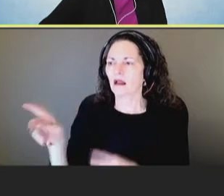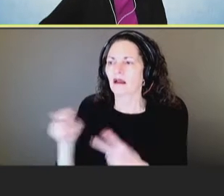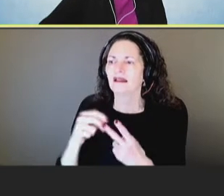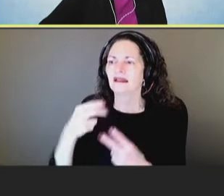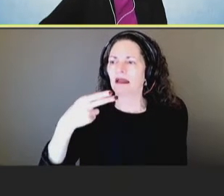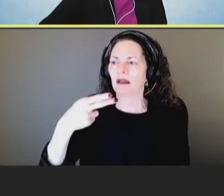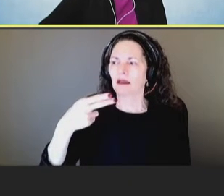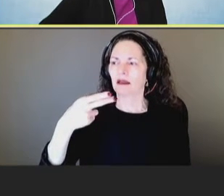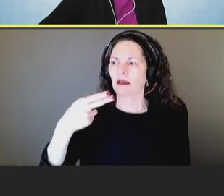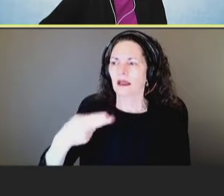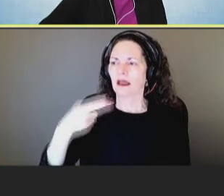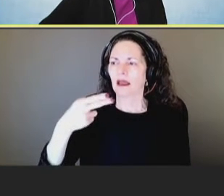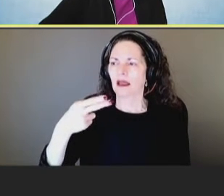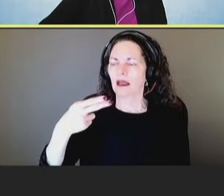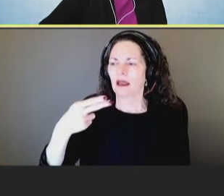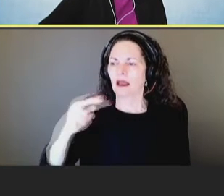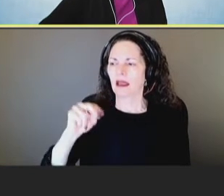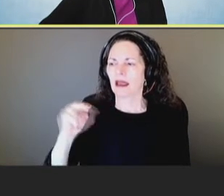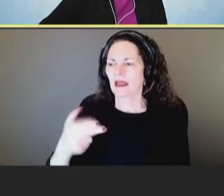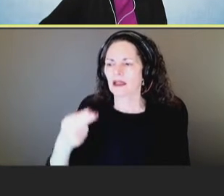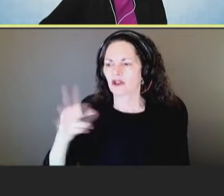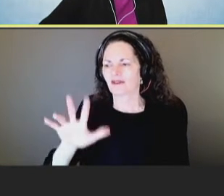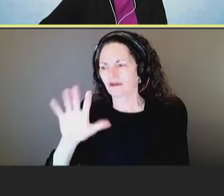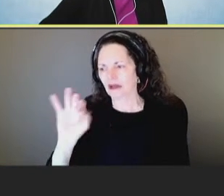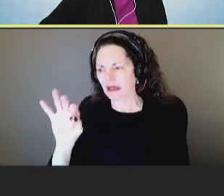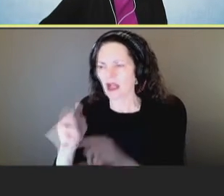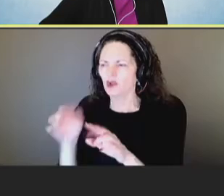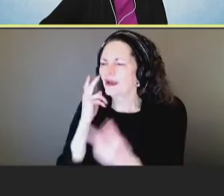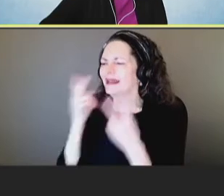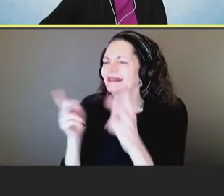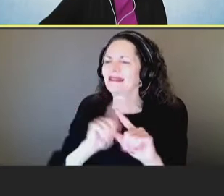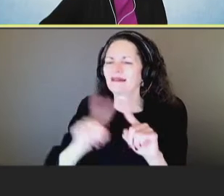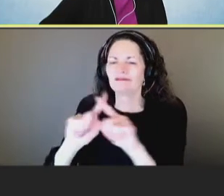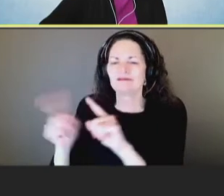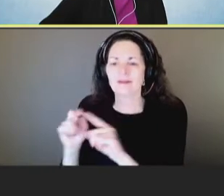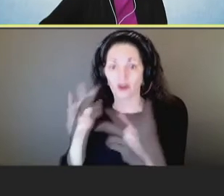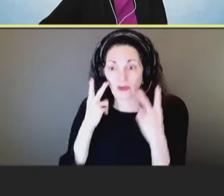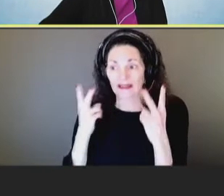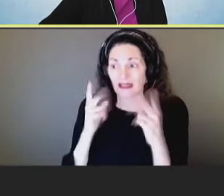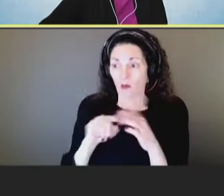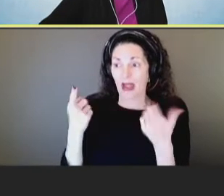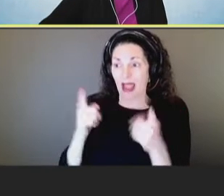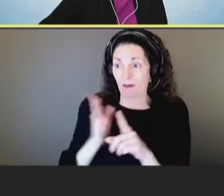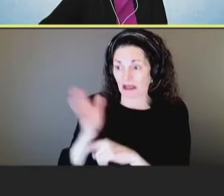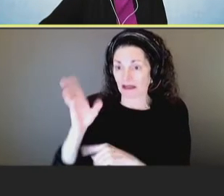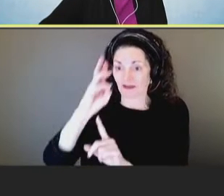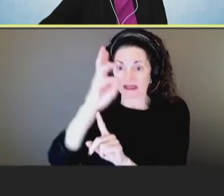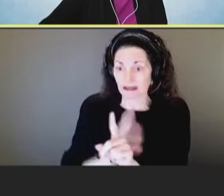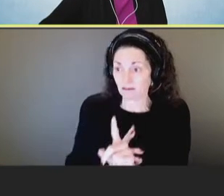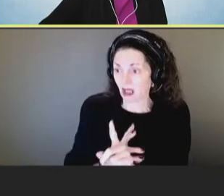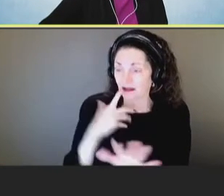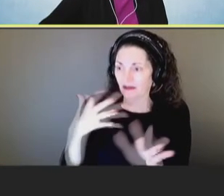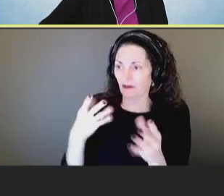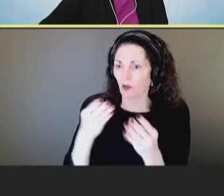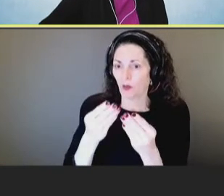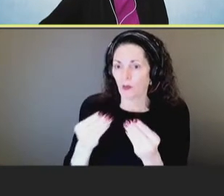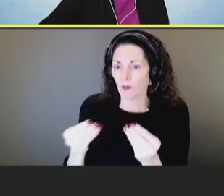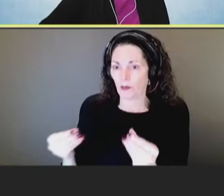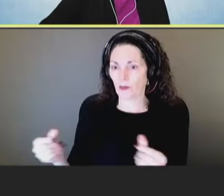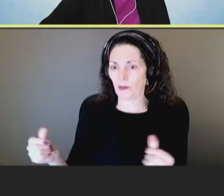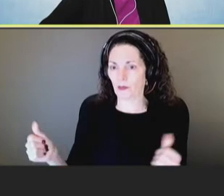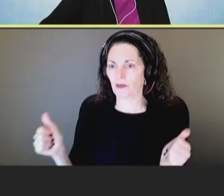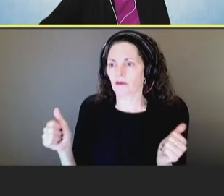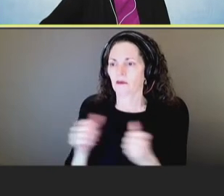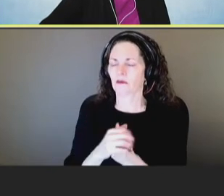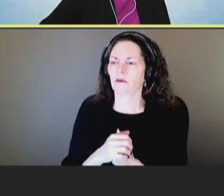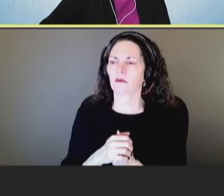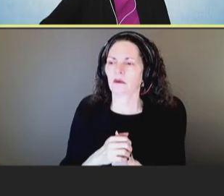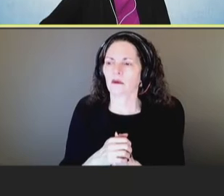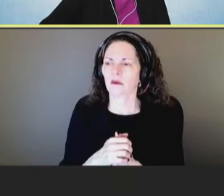can see really nice antibody responses that are sustained, even up to six months. Next slide.